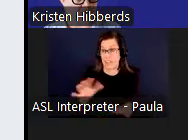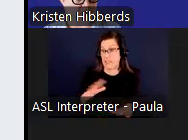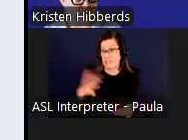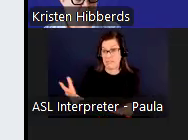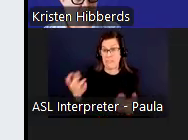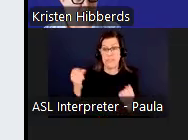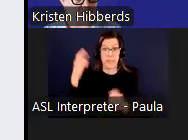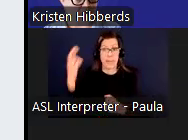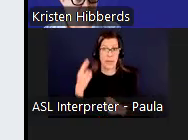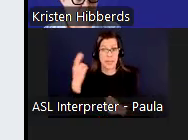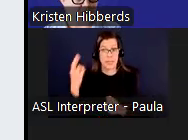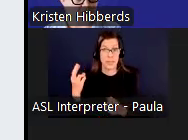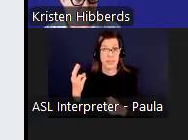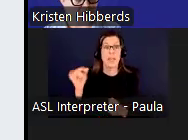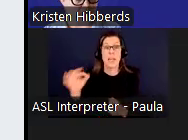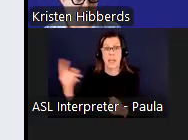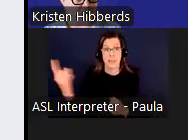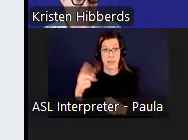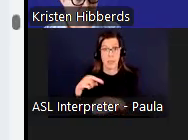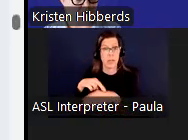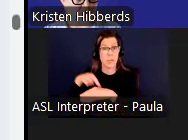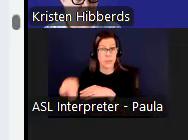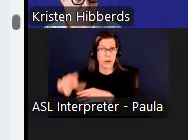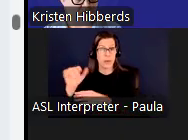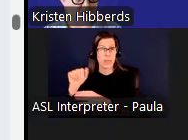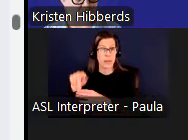because if someone refers to APS and you're not going to investigate,